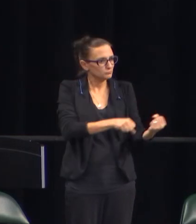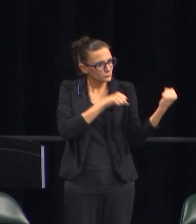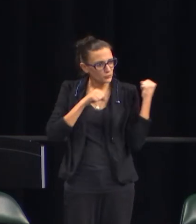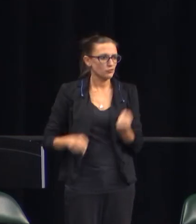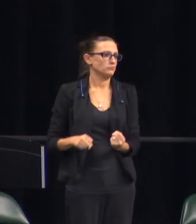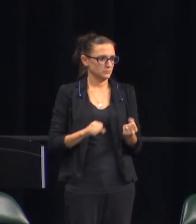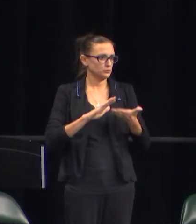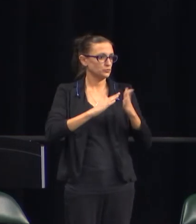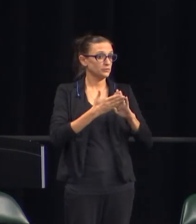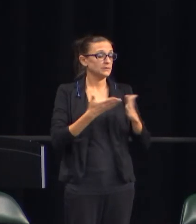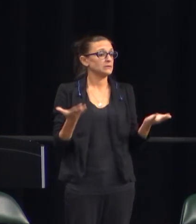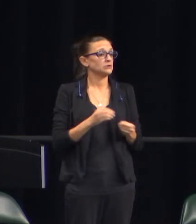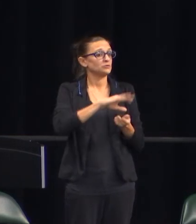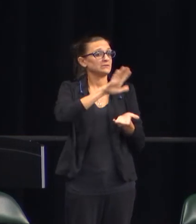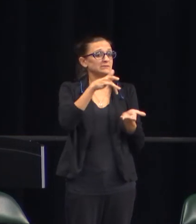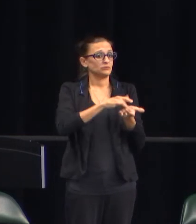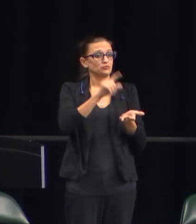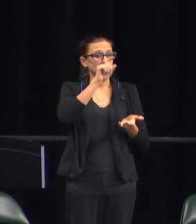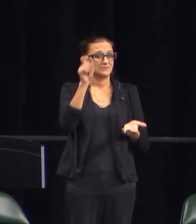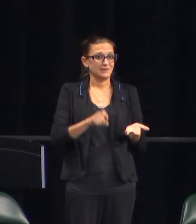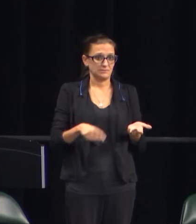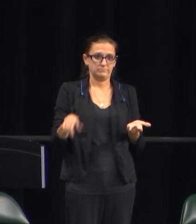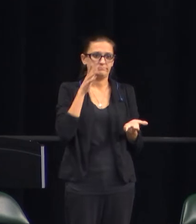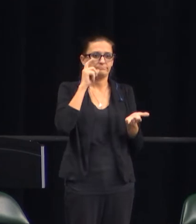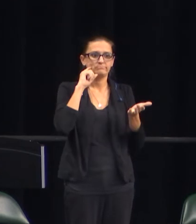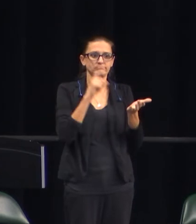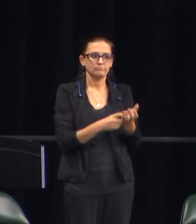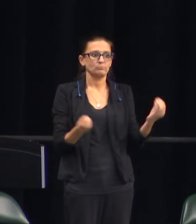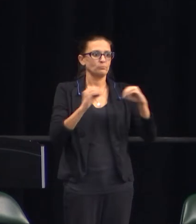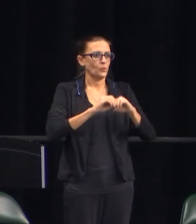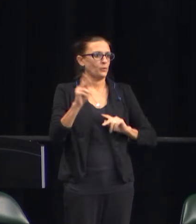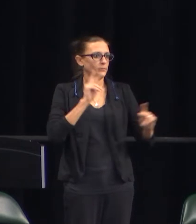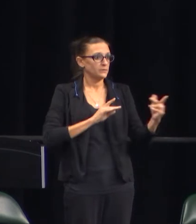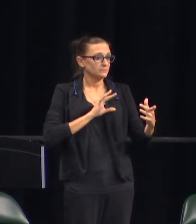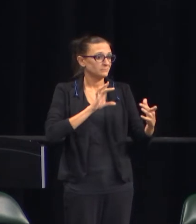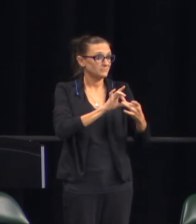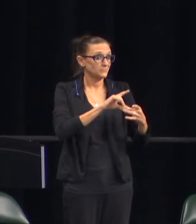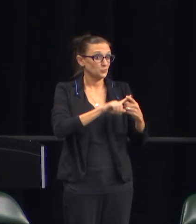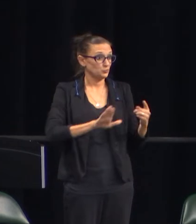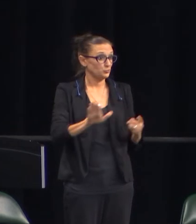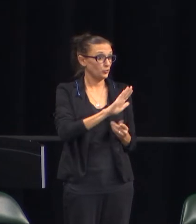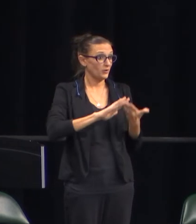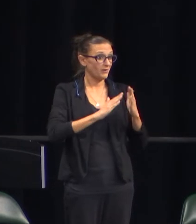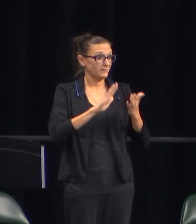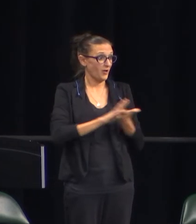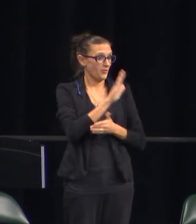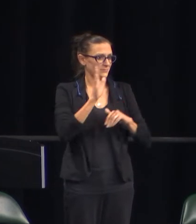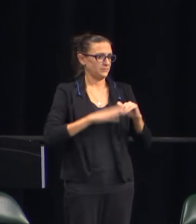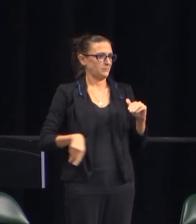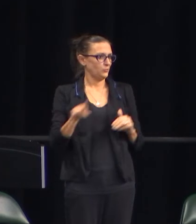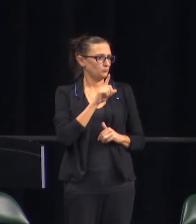Here in Central Texas, you will find more people connected to your college than you even realize.